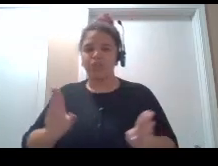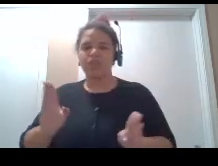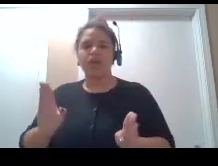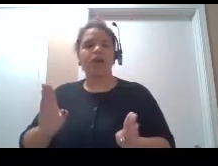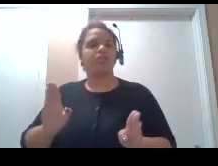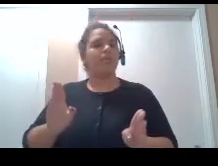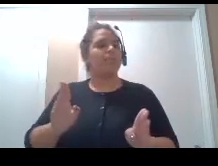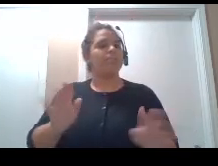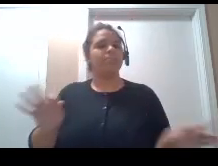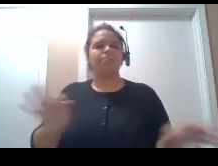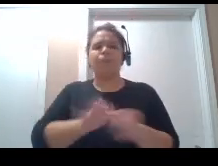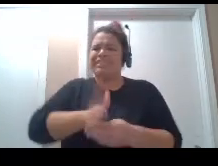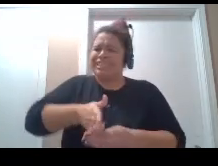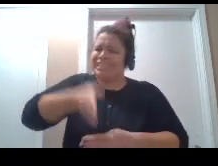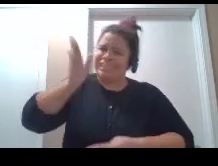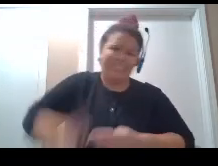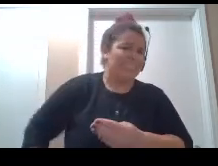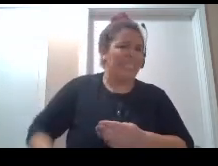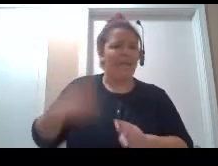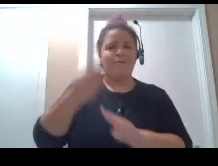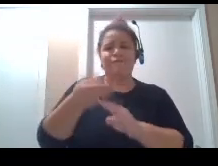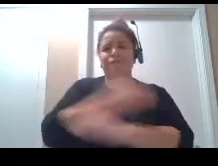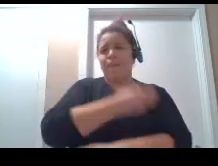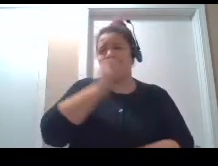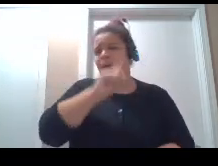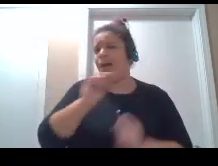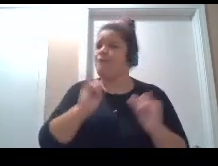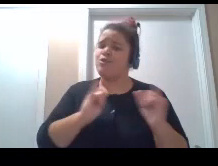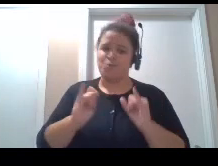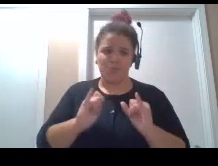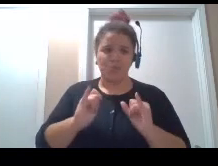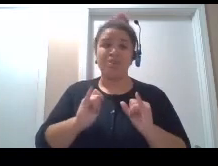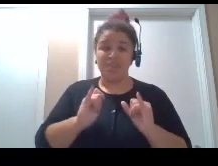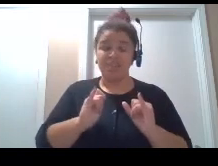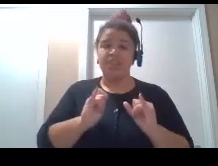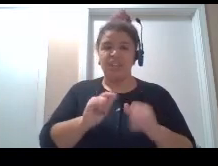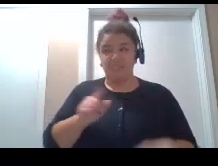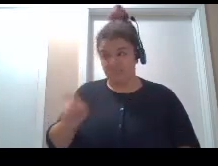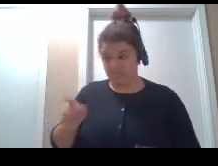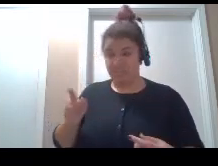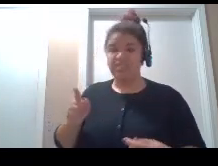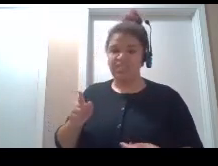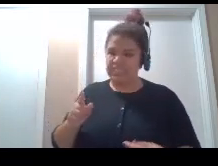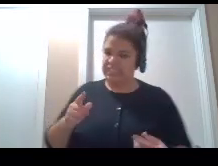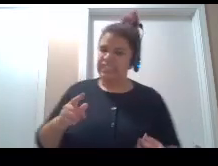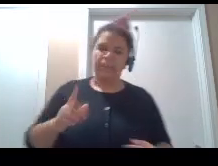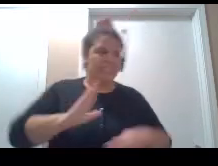be conducted as if it is a real interview. The candidate should under understand that when you are in the middle